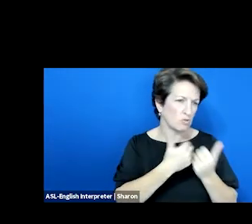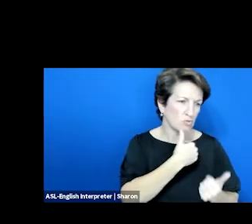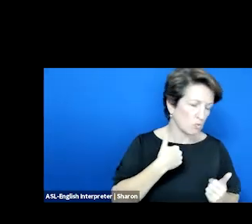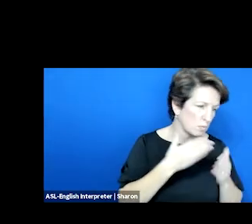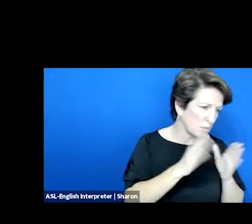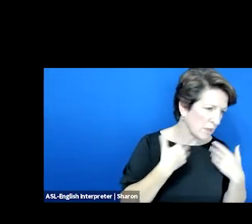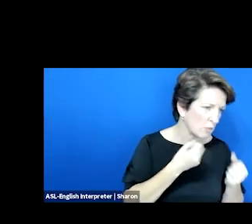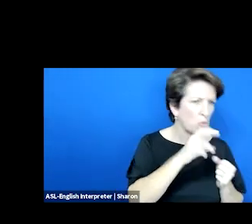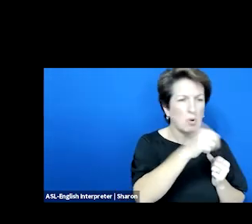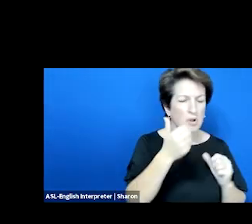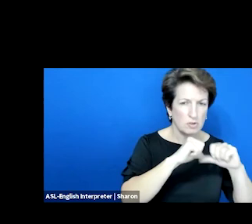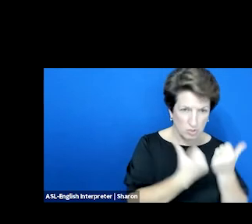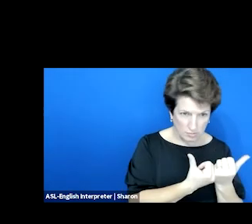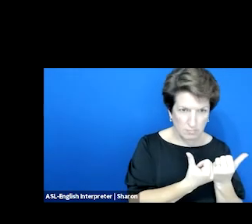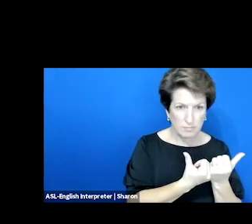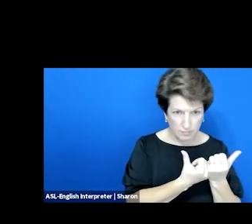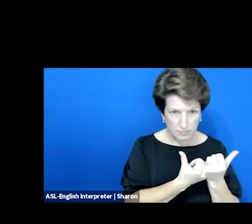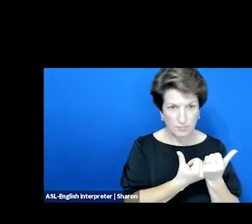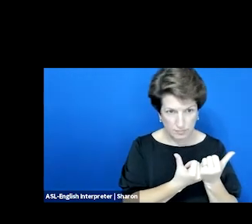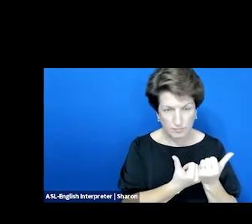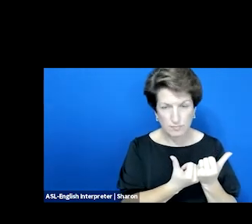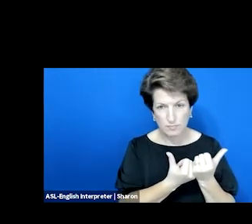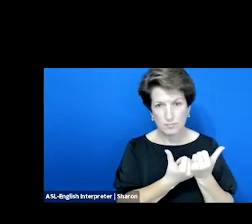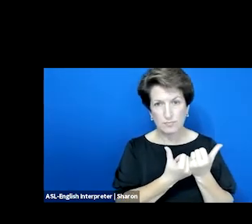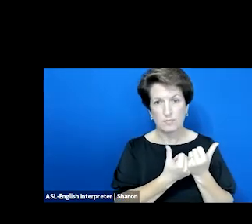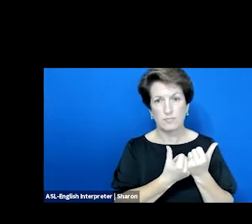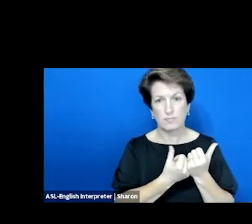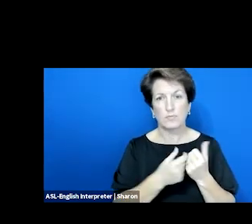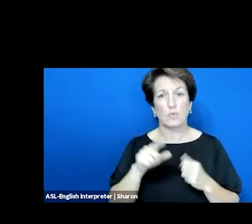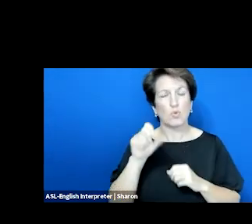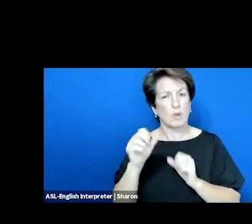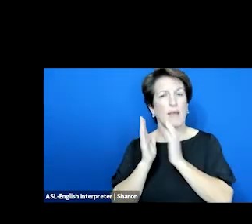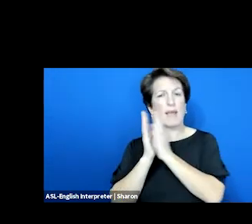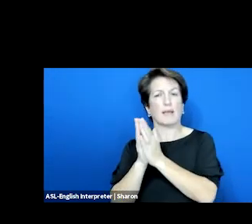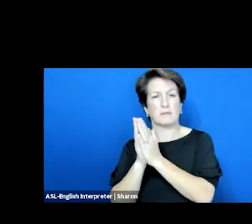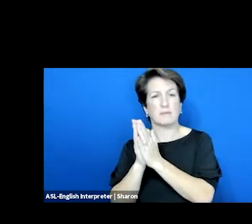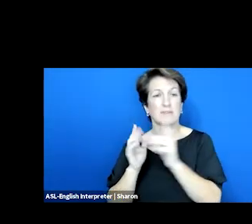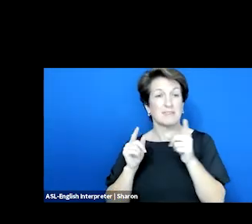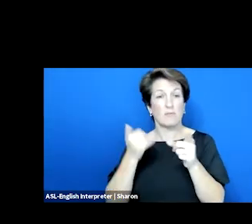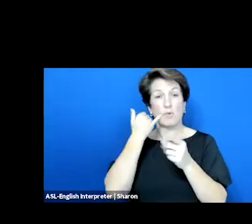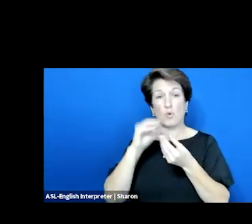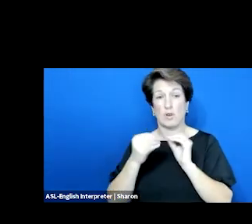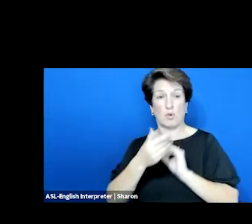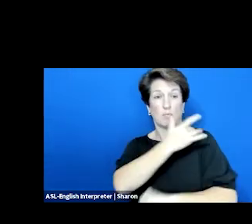ways of having this new enhanced vaccine receipt with a QR code. Next slide.